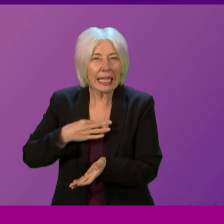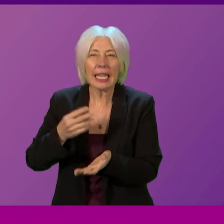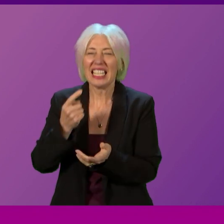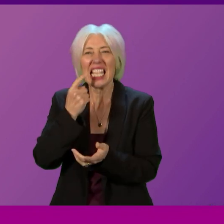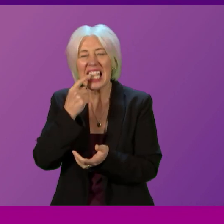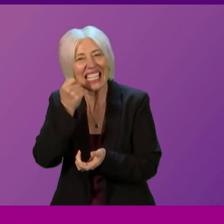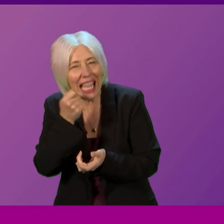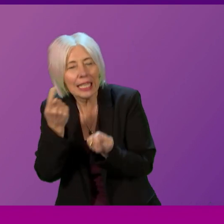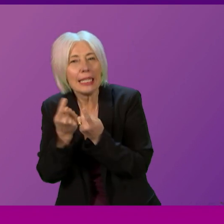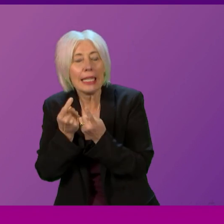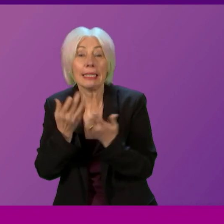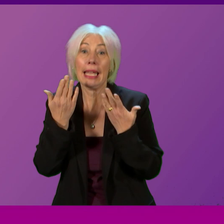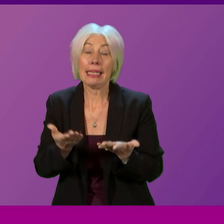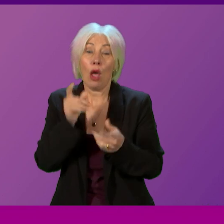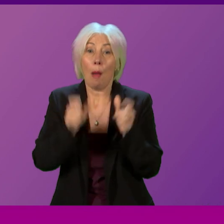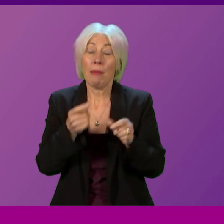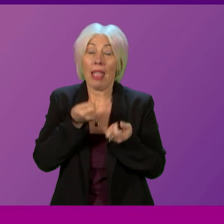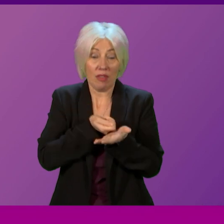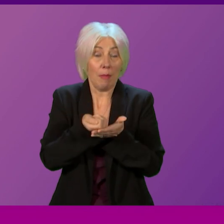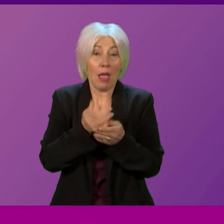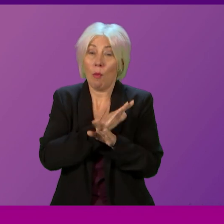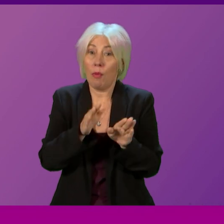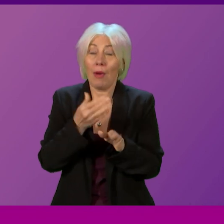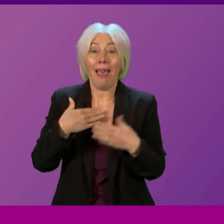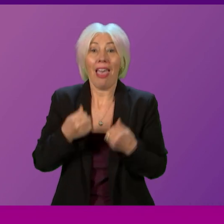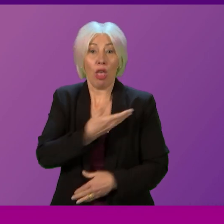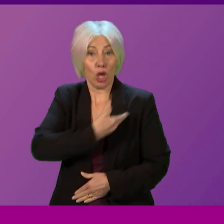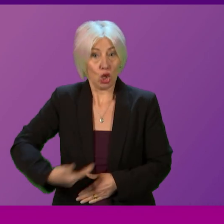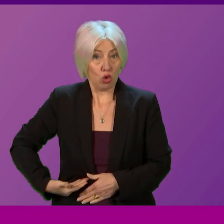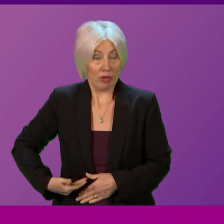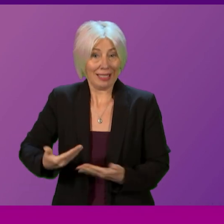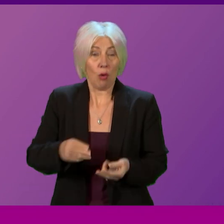The number of people now paying for treatment without health insurance has increased by 72 per cent.